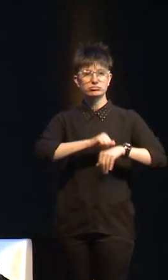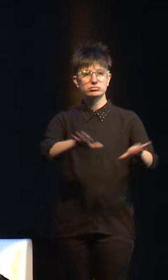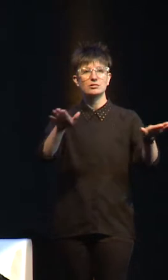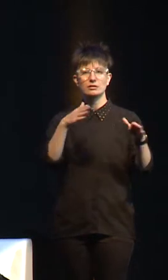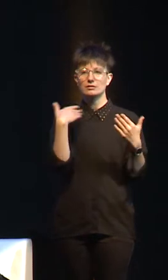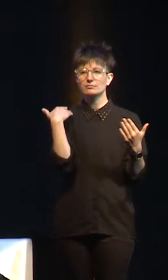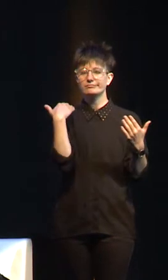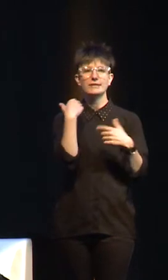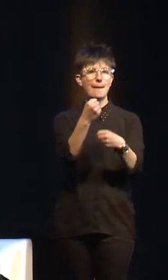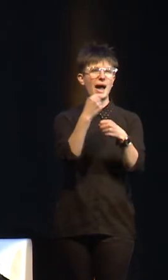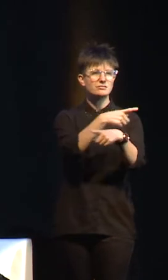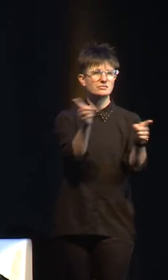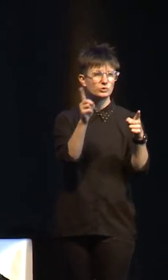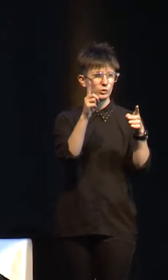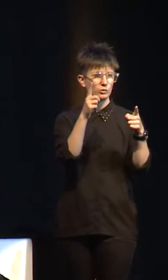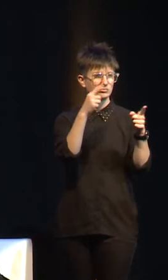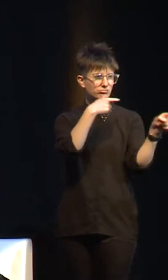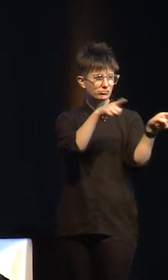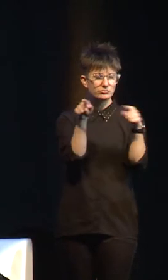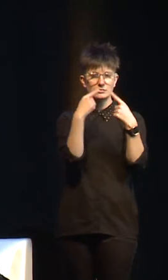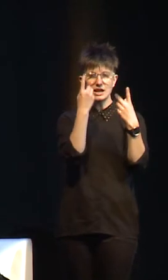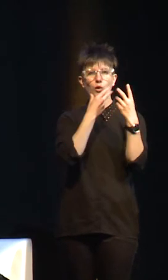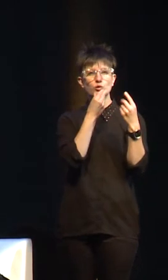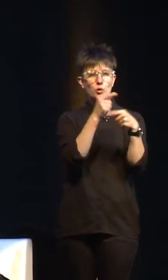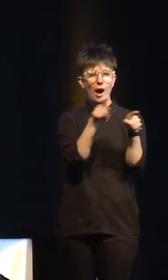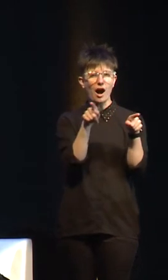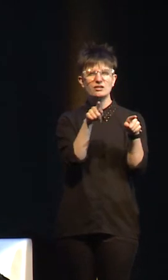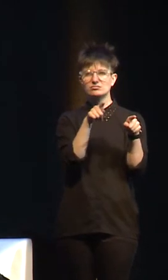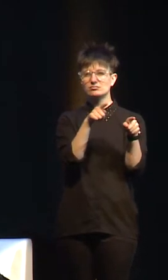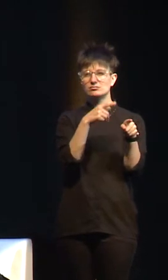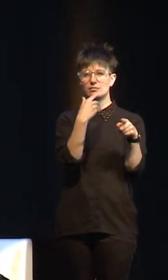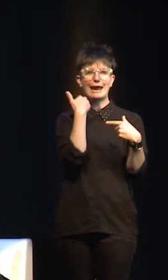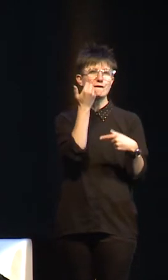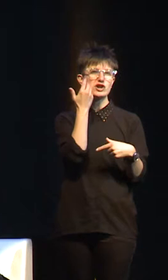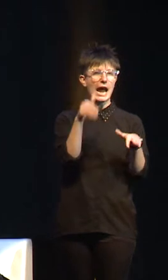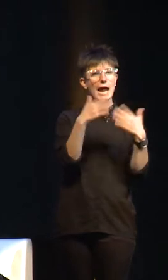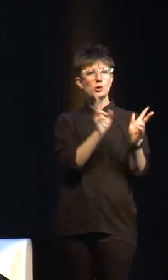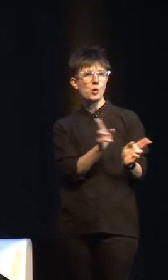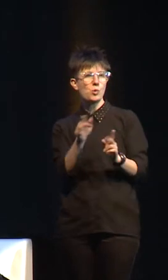educate the consumer or the everyday New Zealand on Carbon Reduction and what their carbon